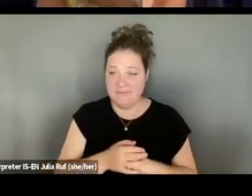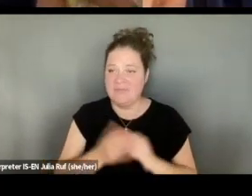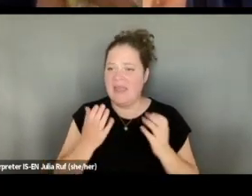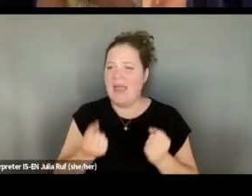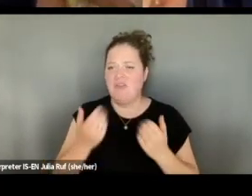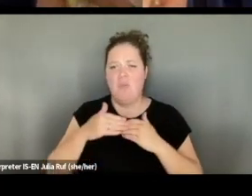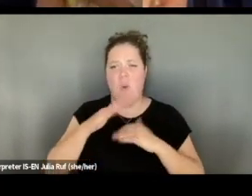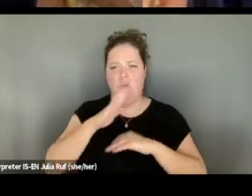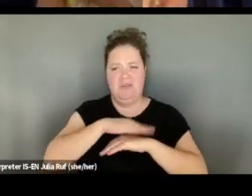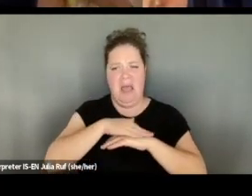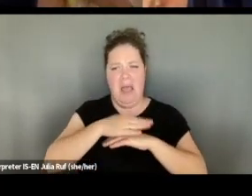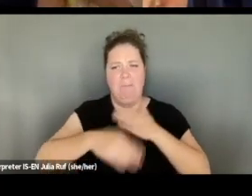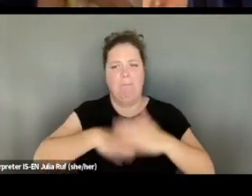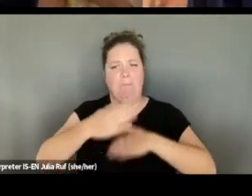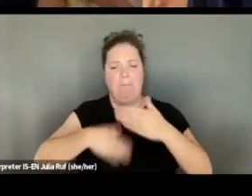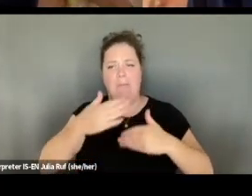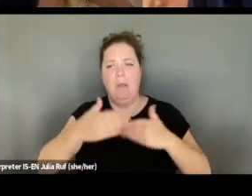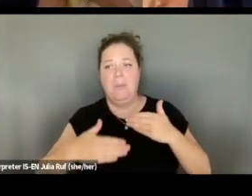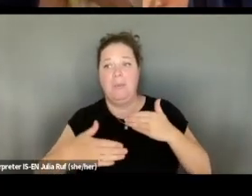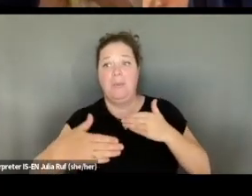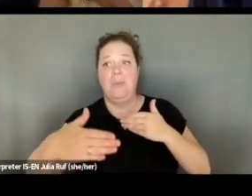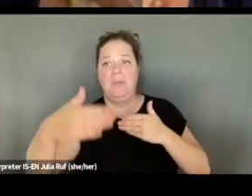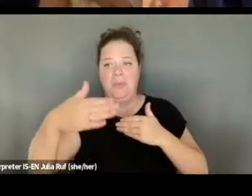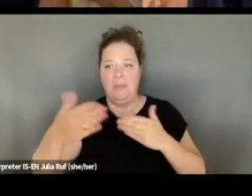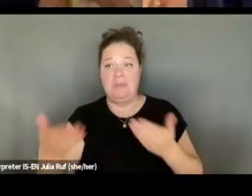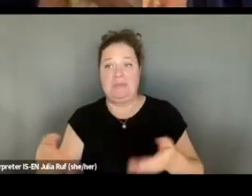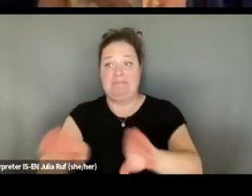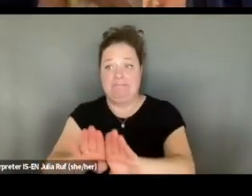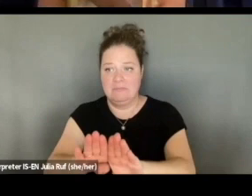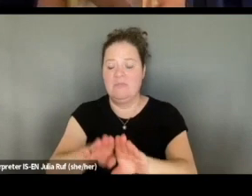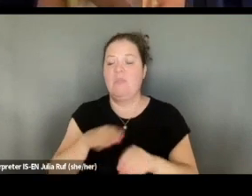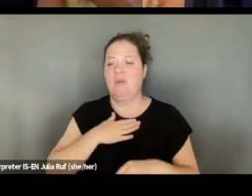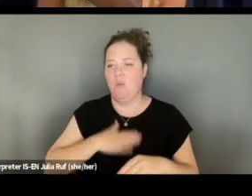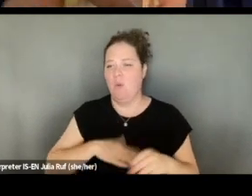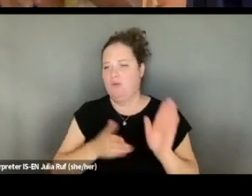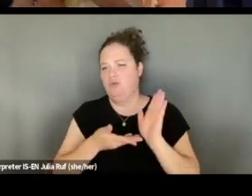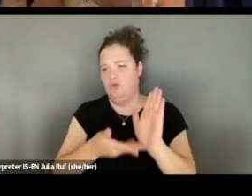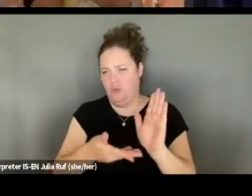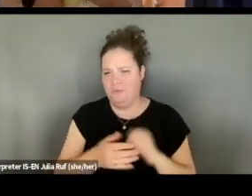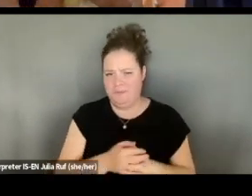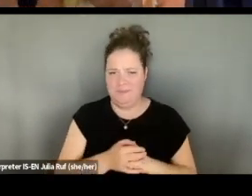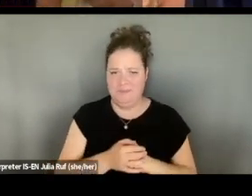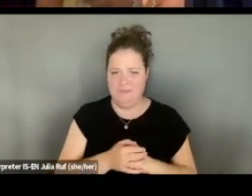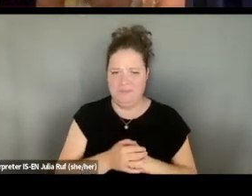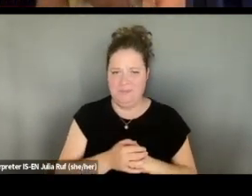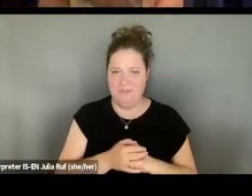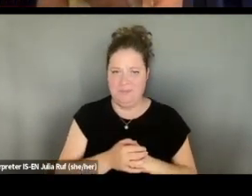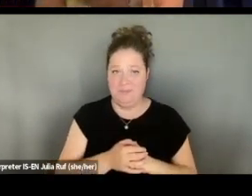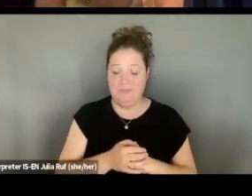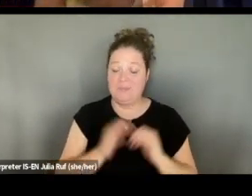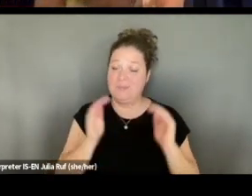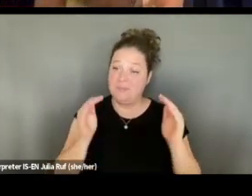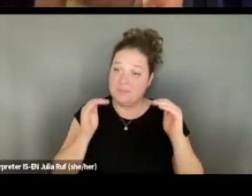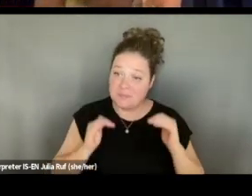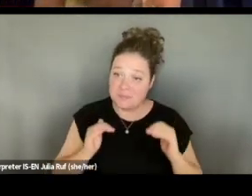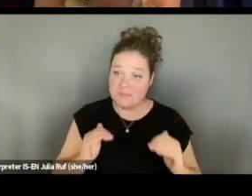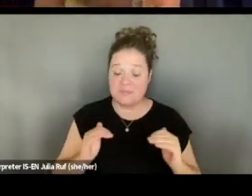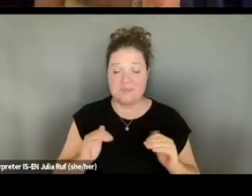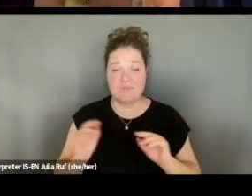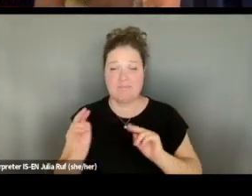the results to you. Then, we are going to present also the curriculum at an overall basis, so not